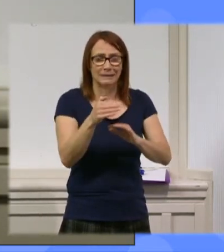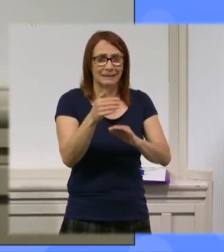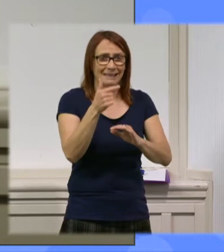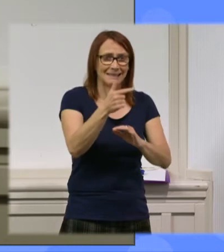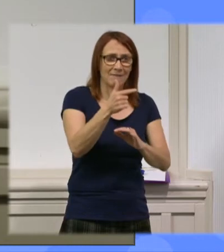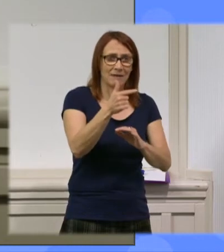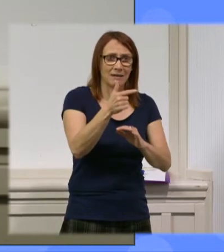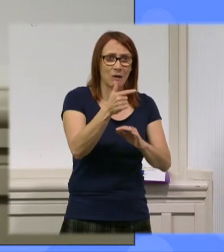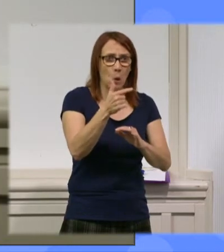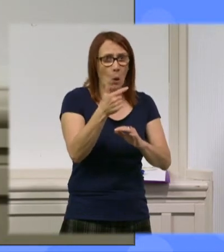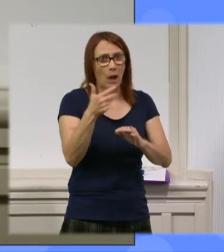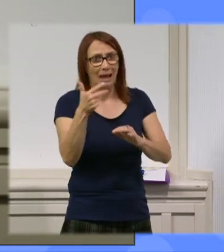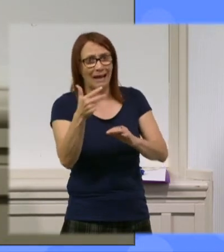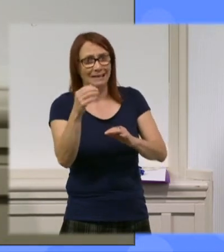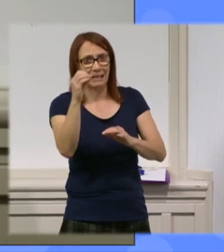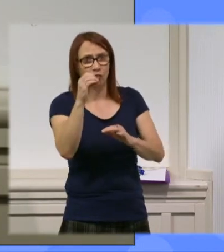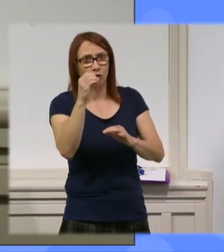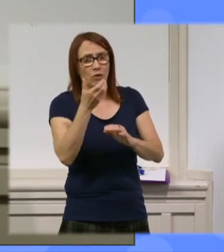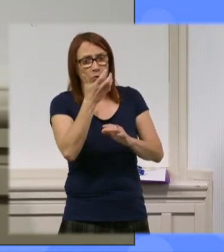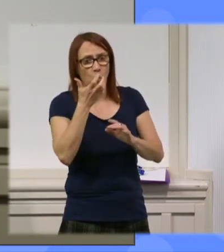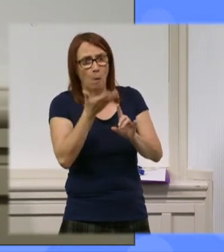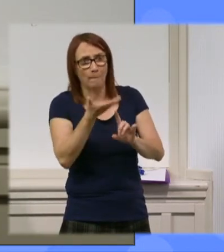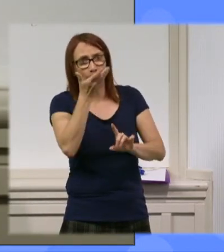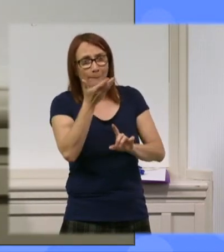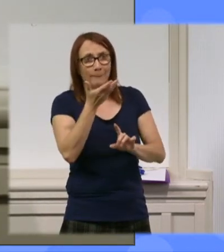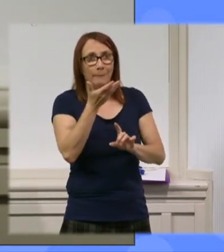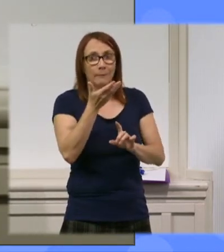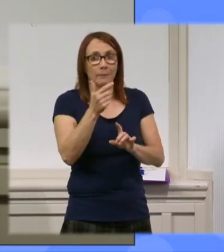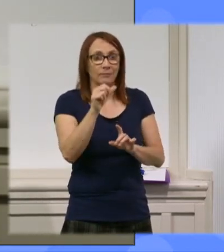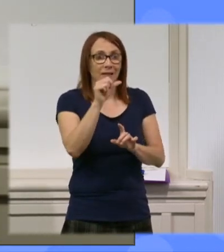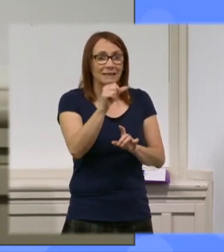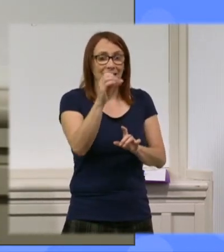warming as best we know at six degrees of warming 95% of life on Earth will be